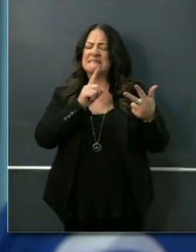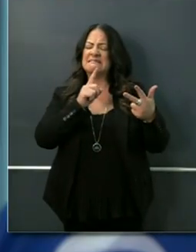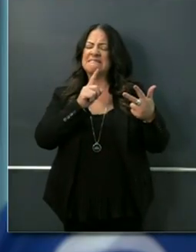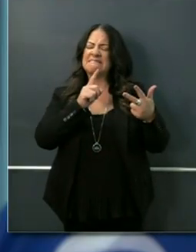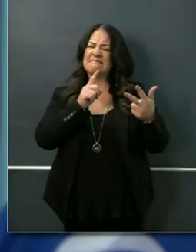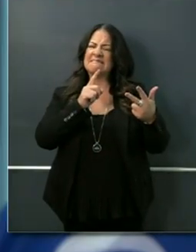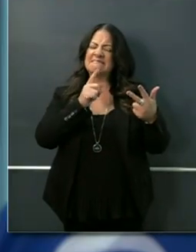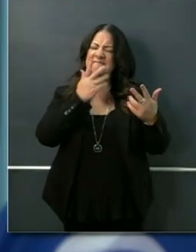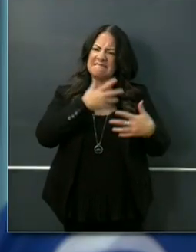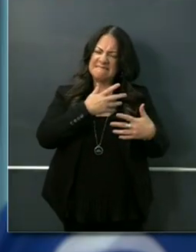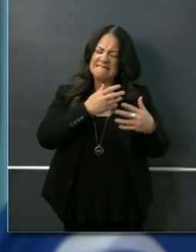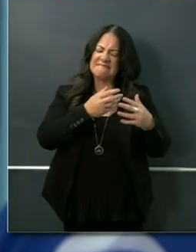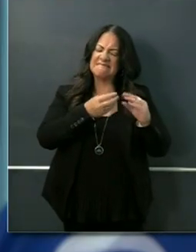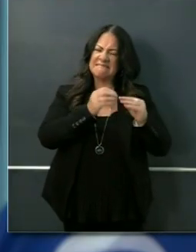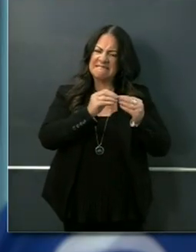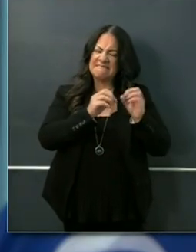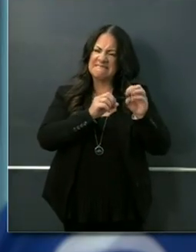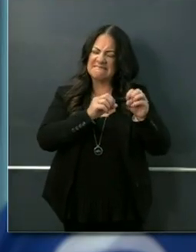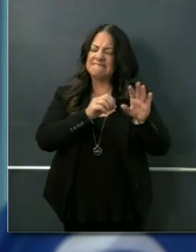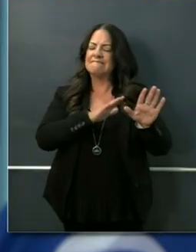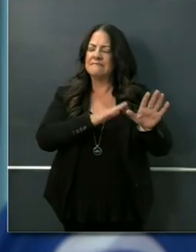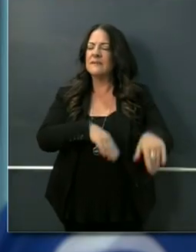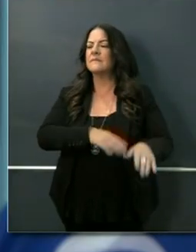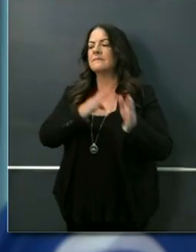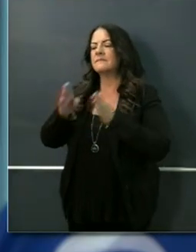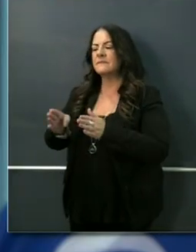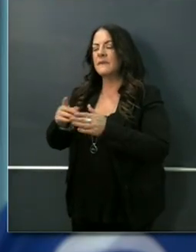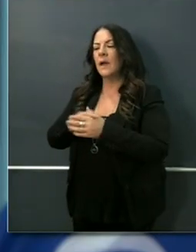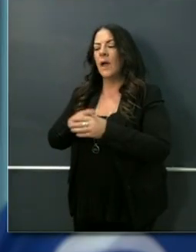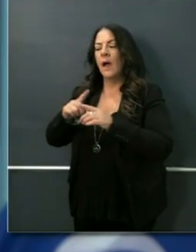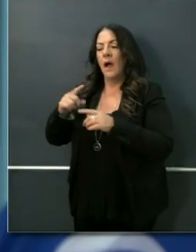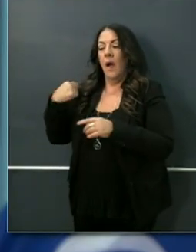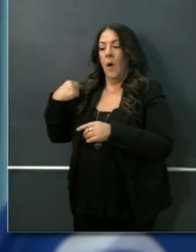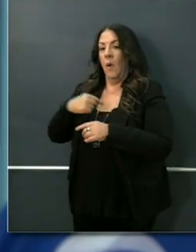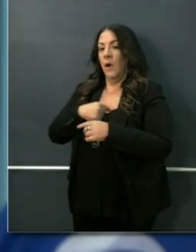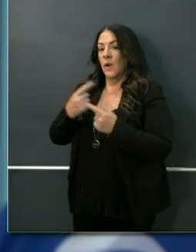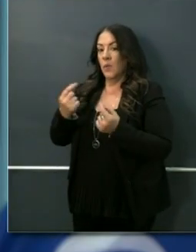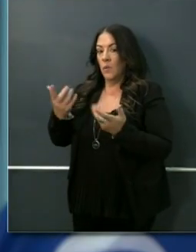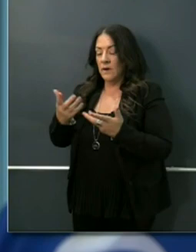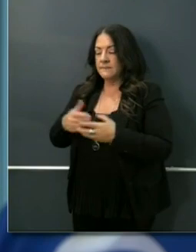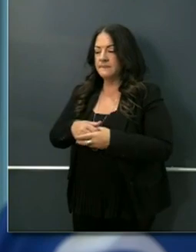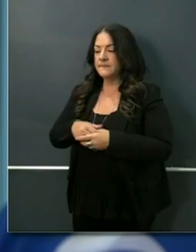BUT THERE WAS SOME PRIVATE PRIVATE NEWS DESPITE THOSE NUMBERS.